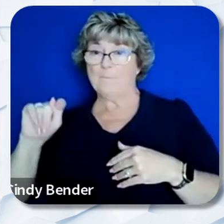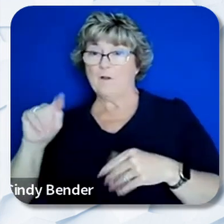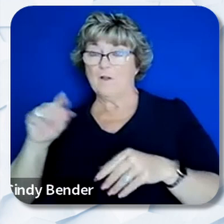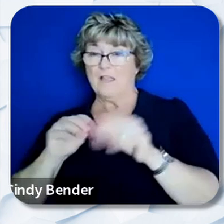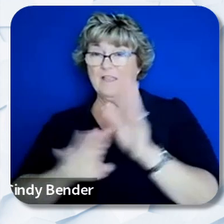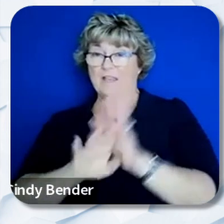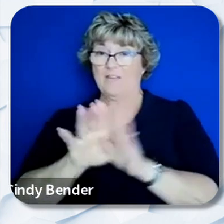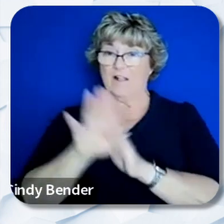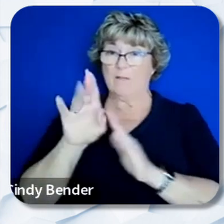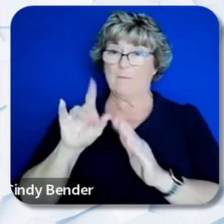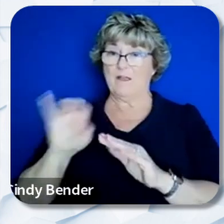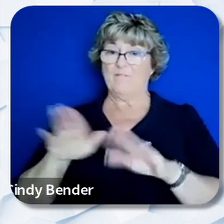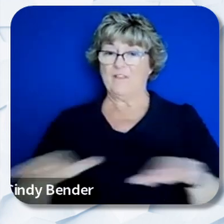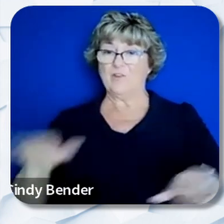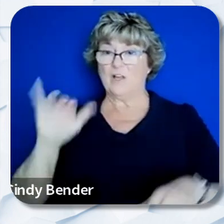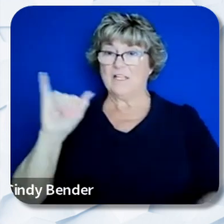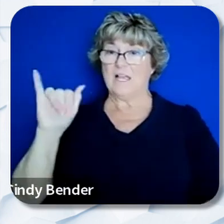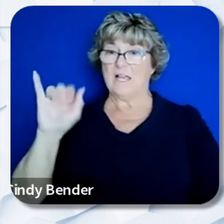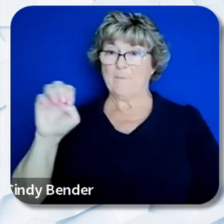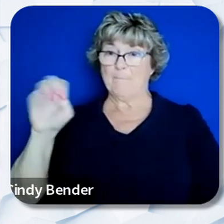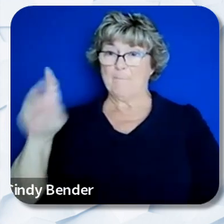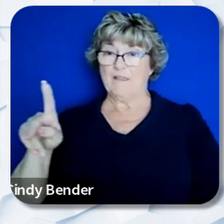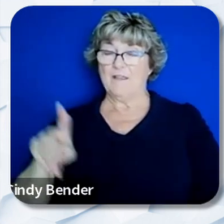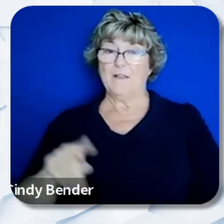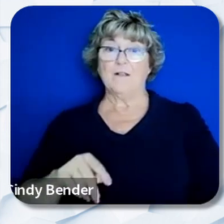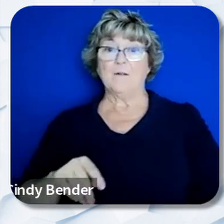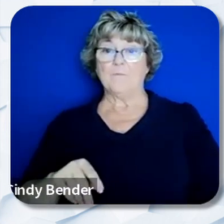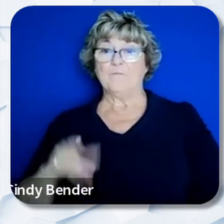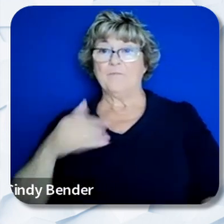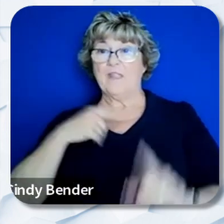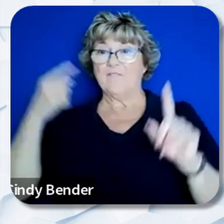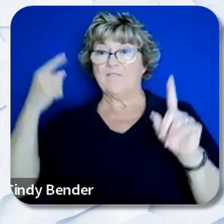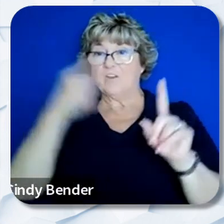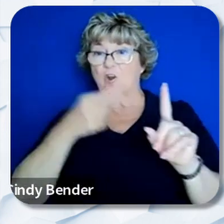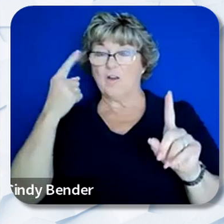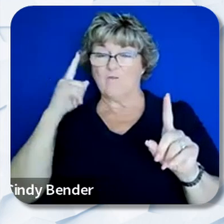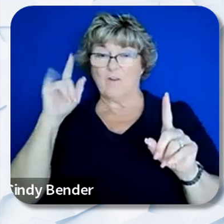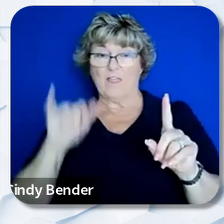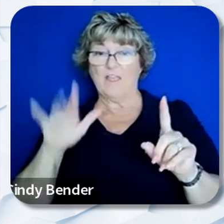and of their child's IEP. And there is a target set for that. And if your LEA did not meet